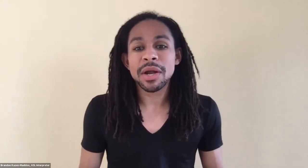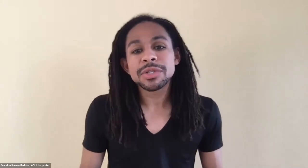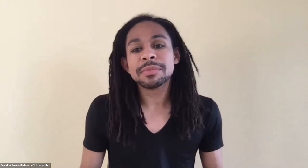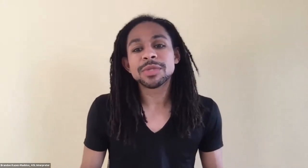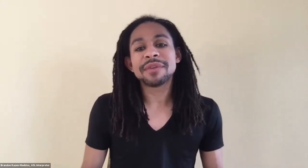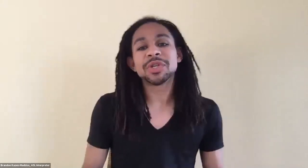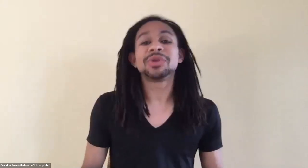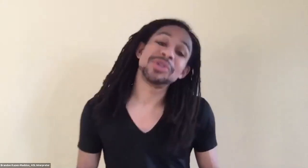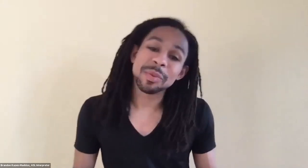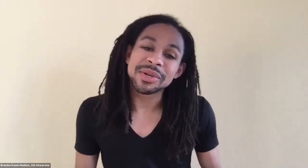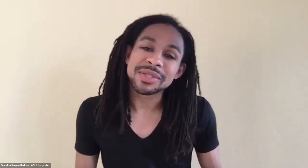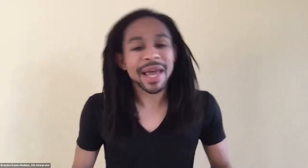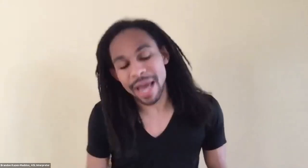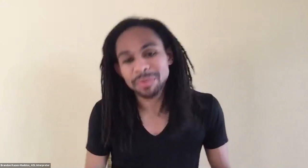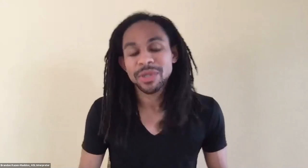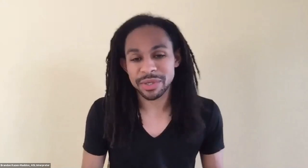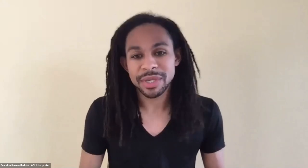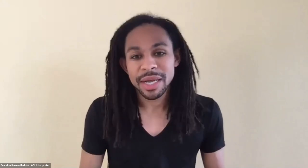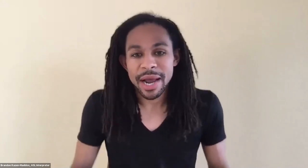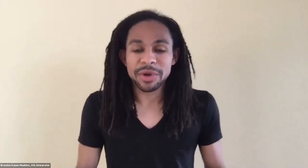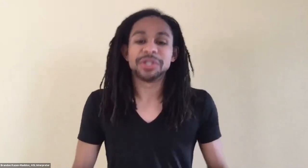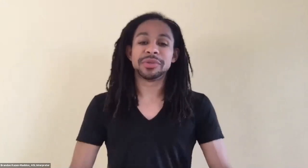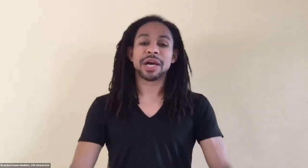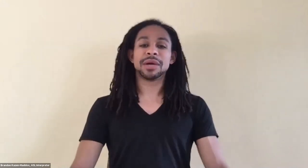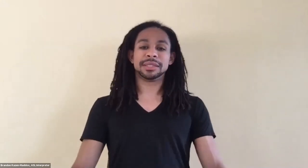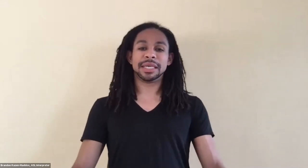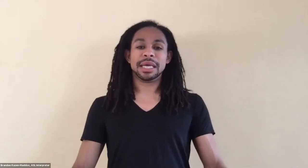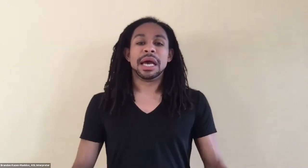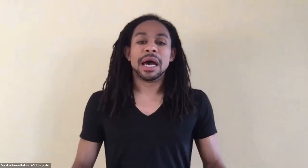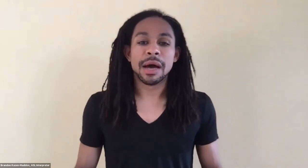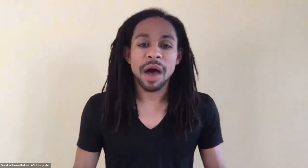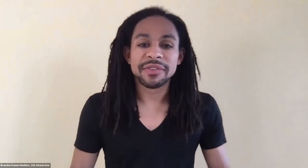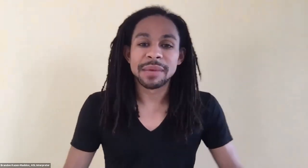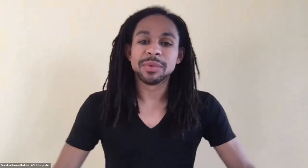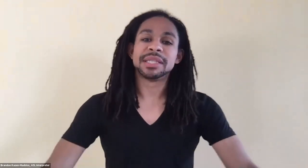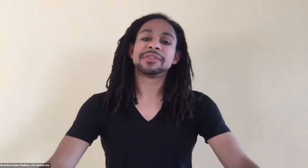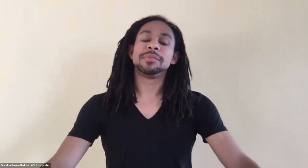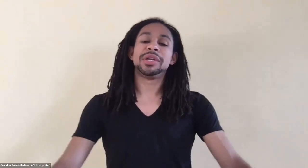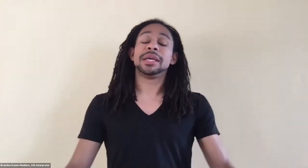And that also means we have to include interpreters and captioners in order to do that correctly. Oftentimes we in the Deaf community,